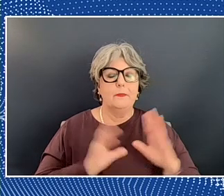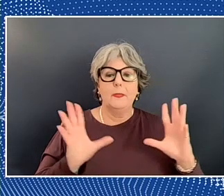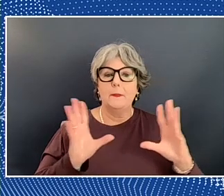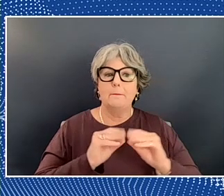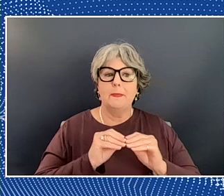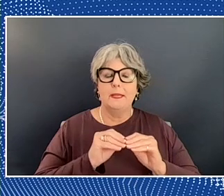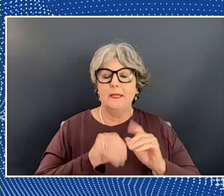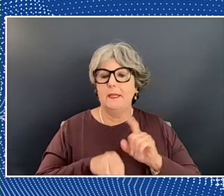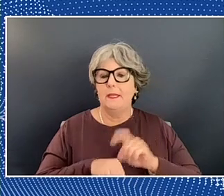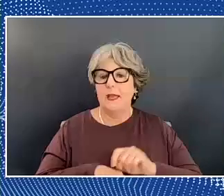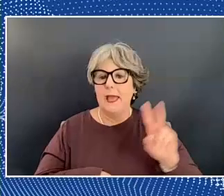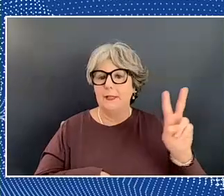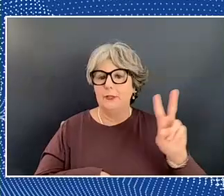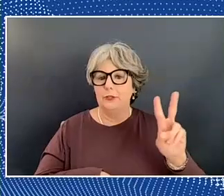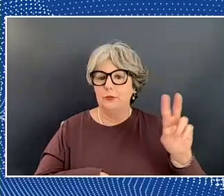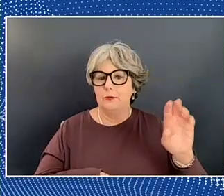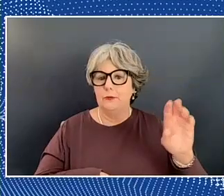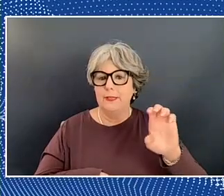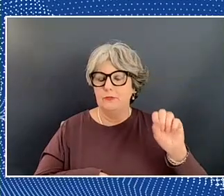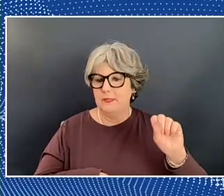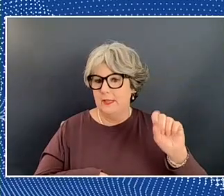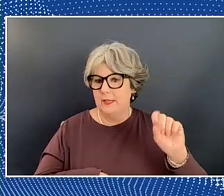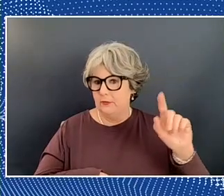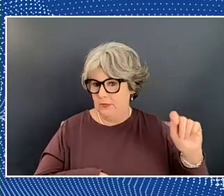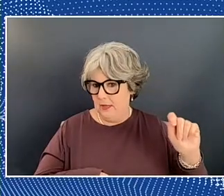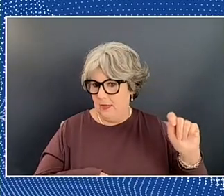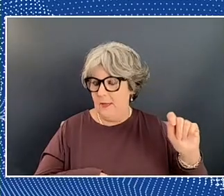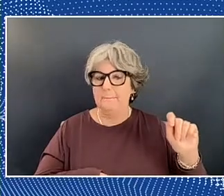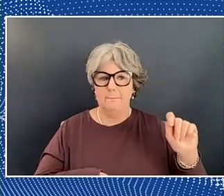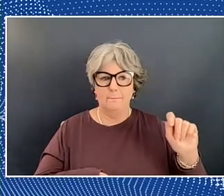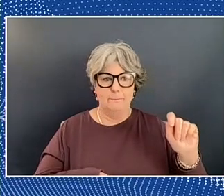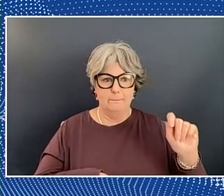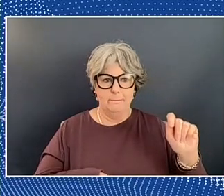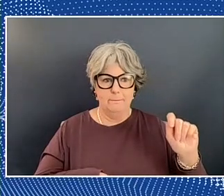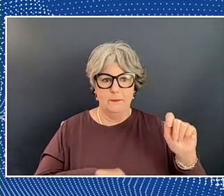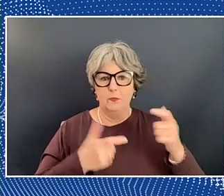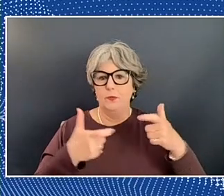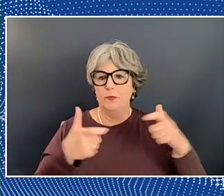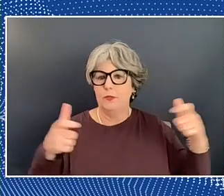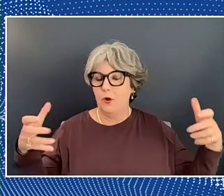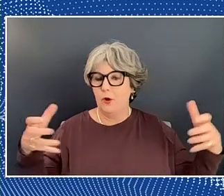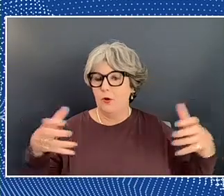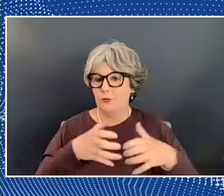Eastern with the larger group, sound okay? That works. Thank you.